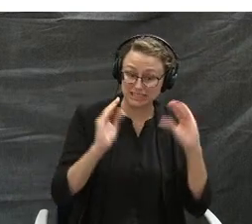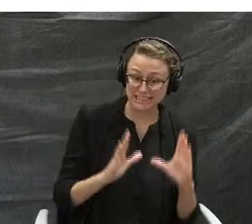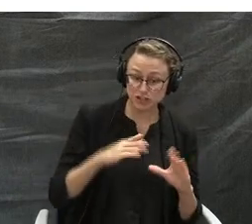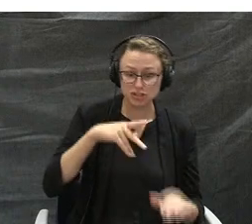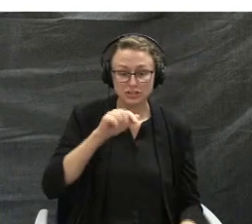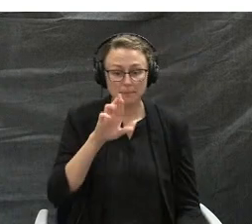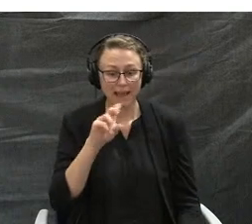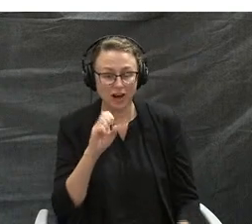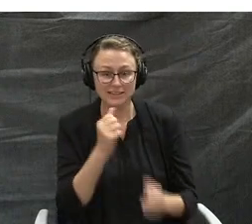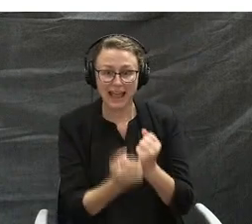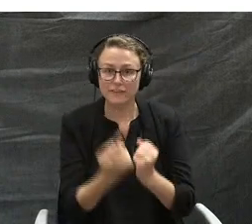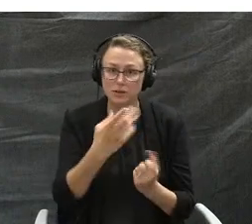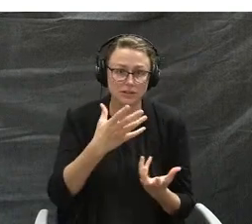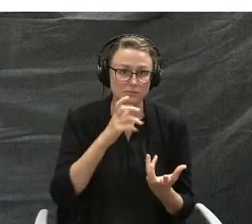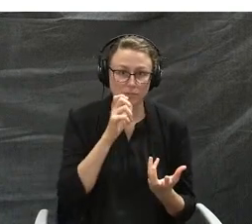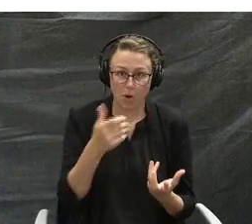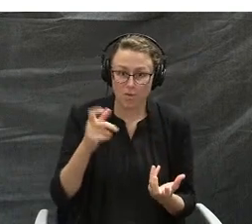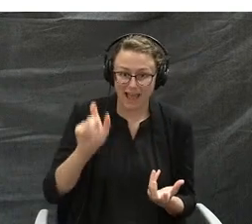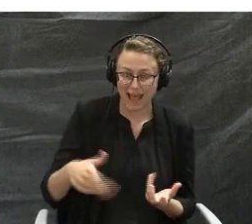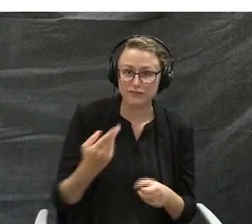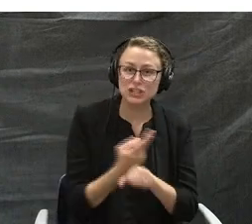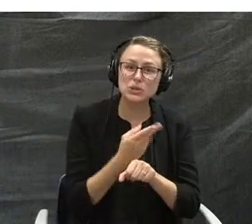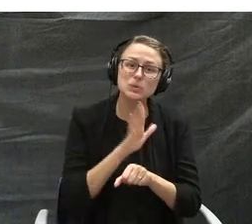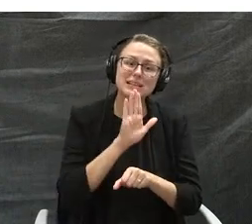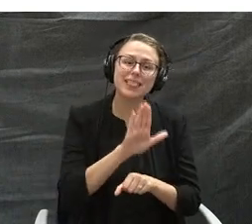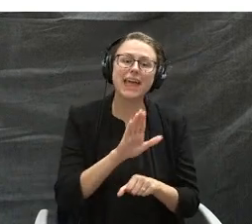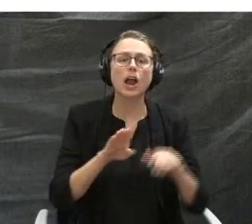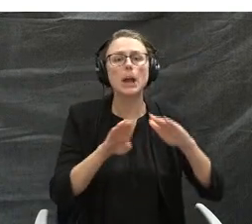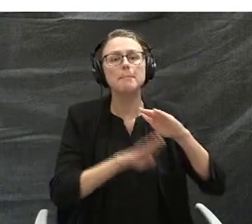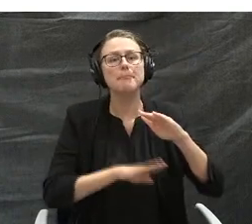not going to have to use their basic leave or their sick time?